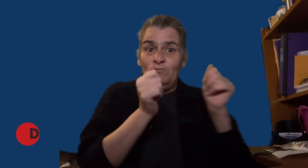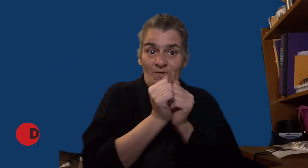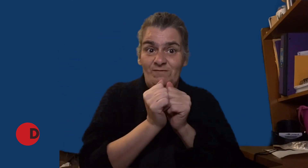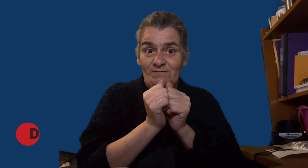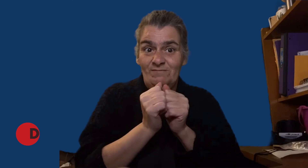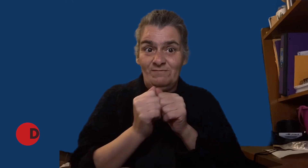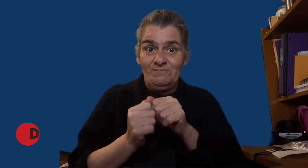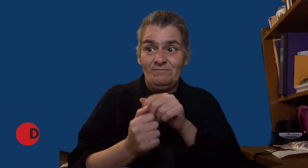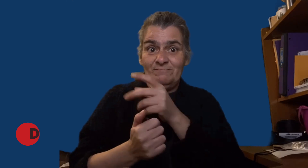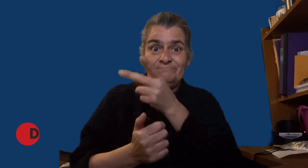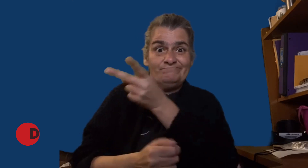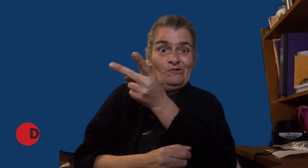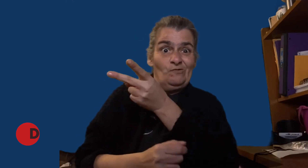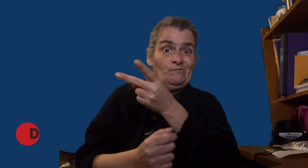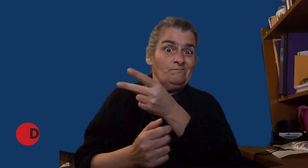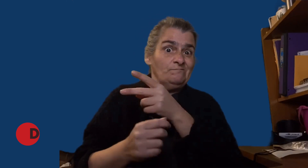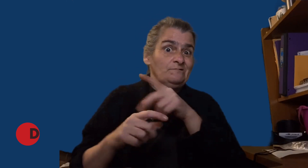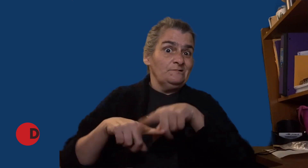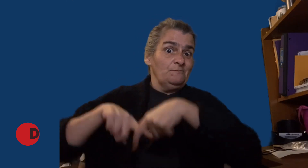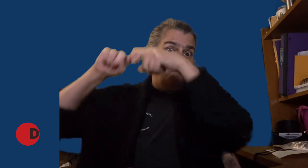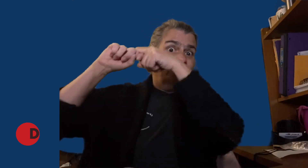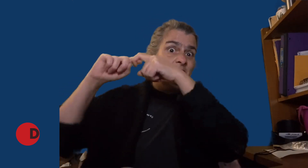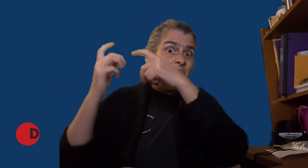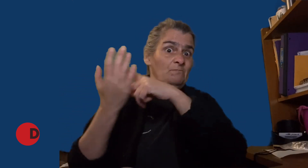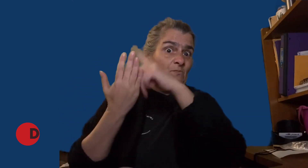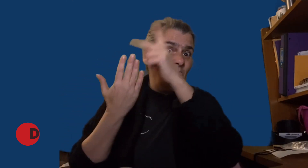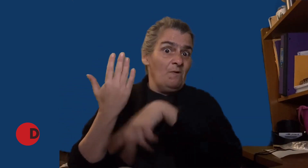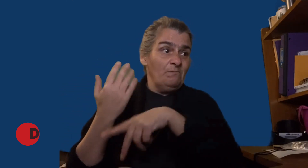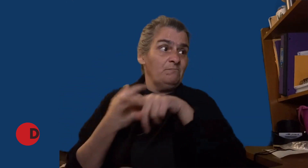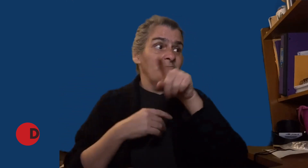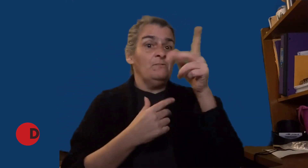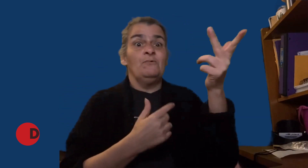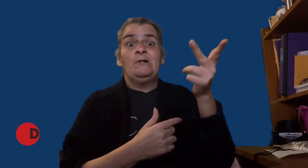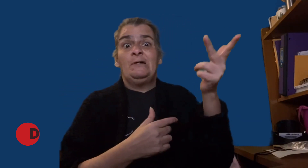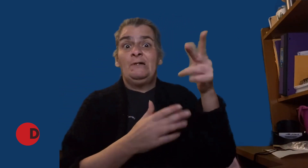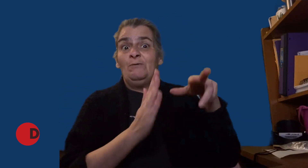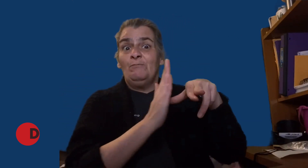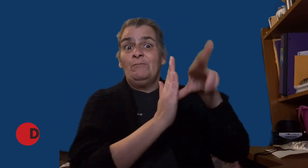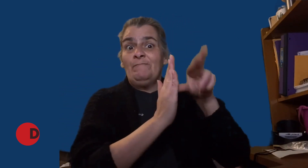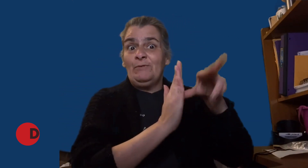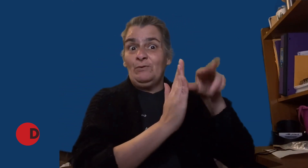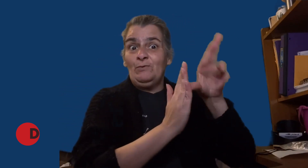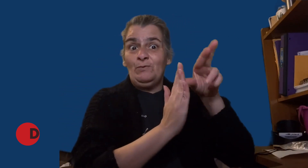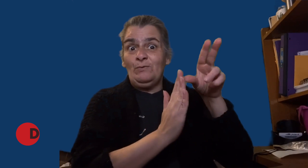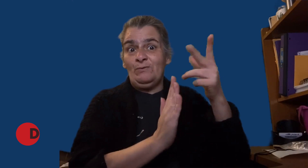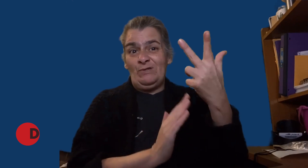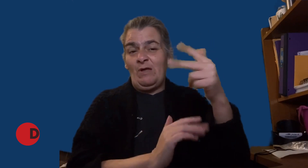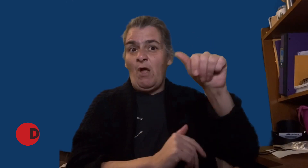the program suspensions. Review of programs is common for any